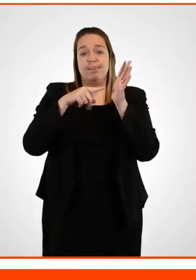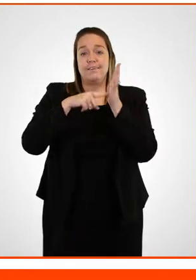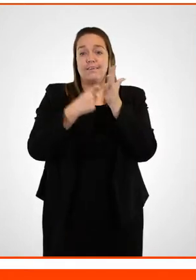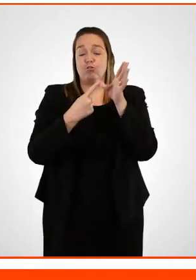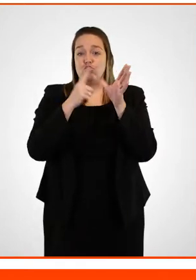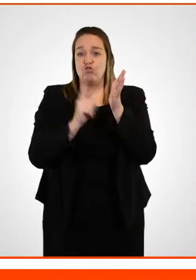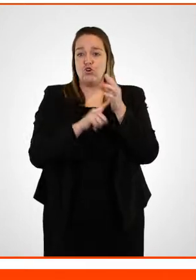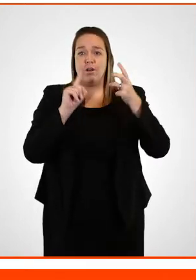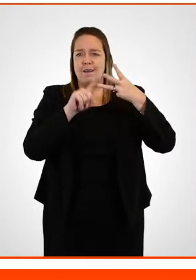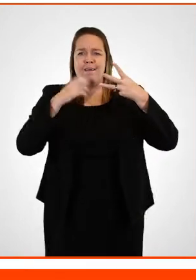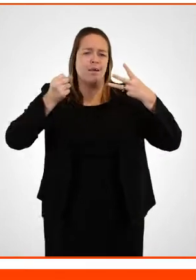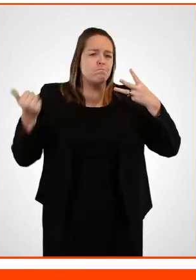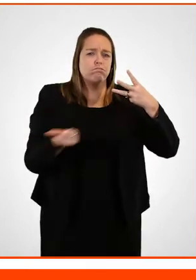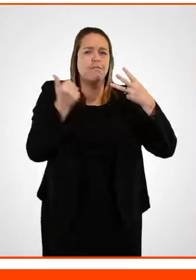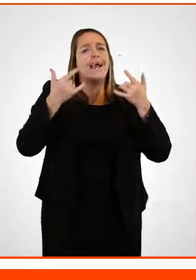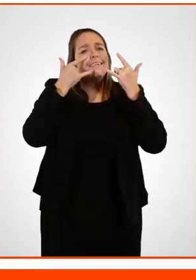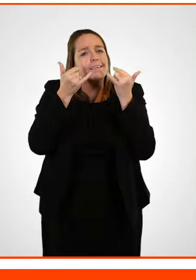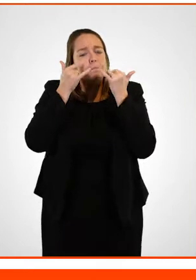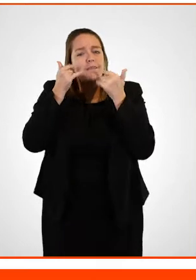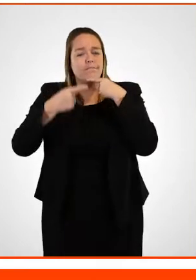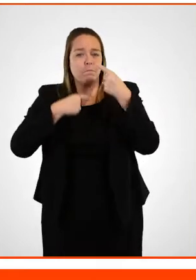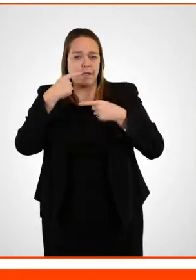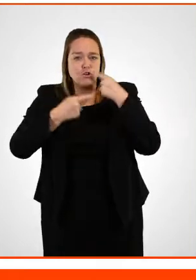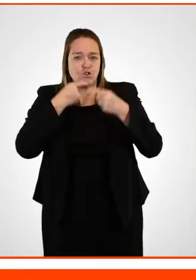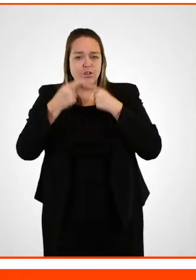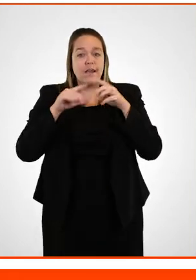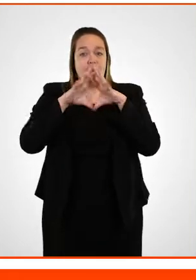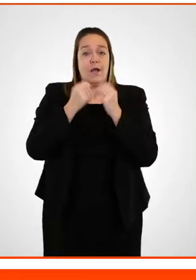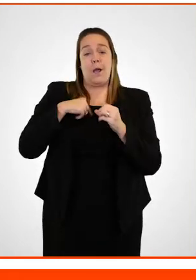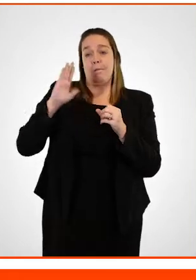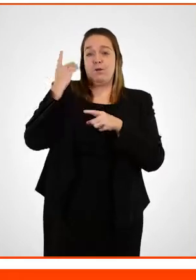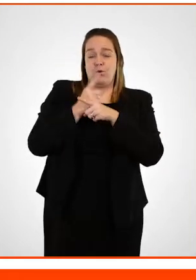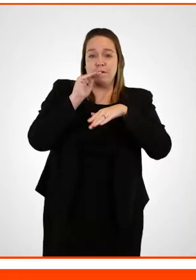that has lots of assessment materials of all the things I talked about - letters,